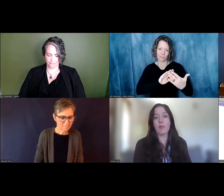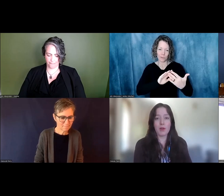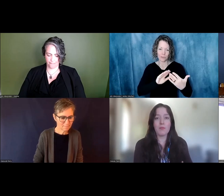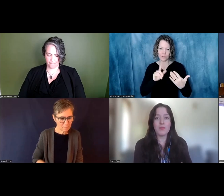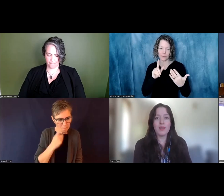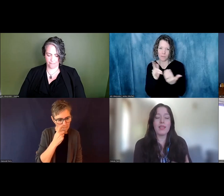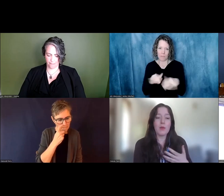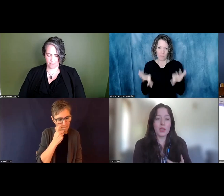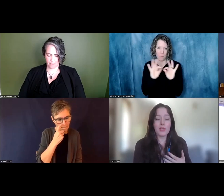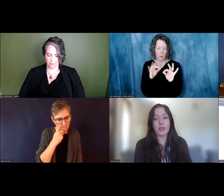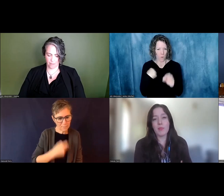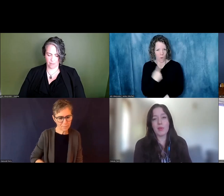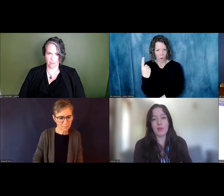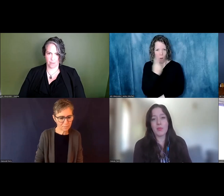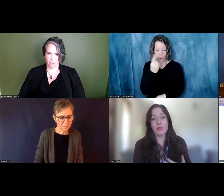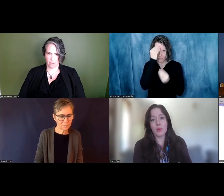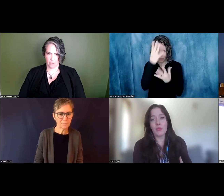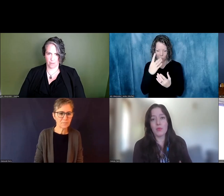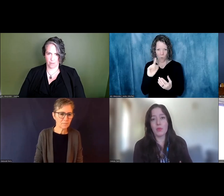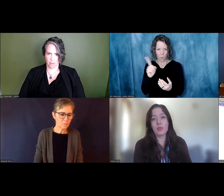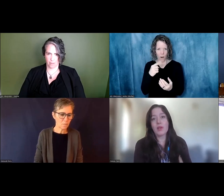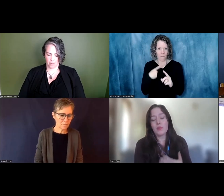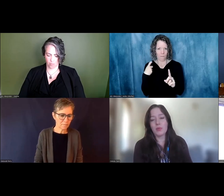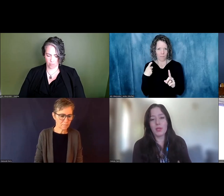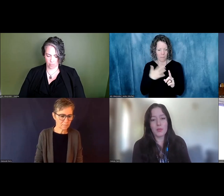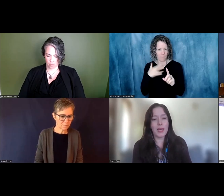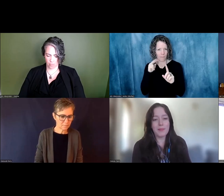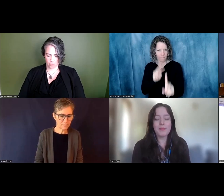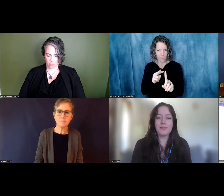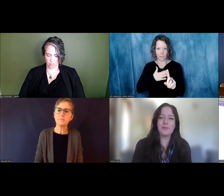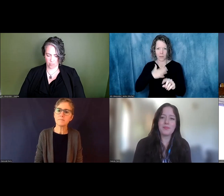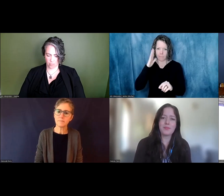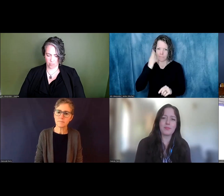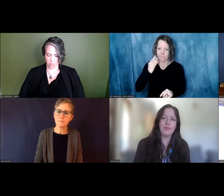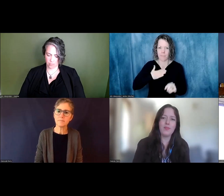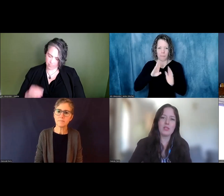coming from and where you're coming from, being so informed with where you have been.